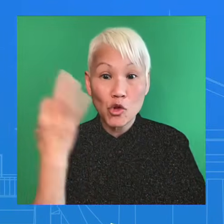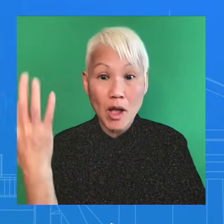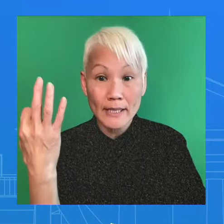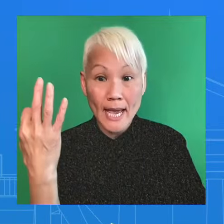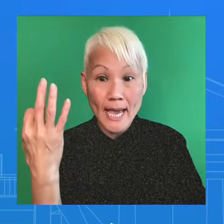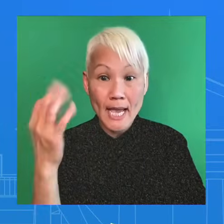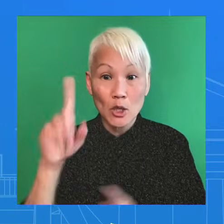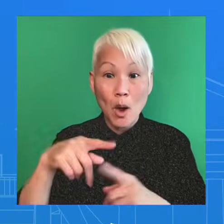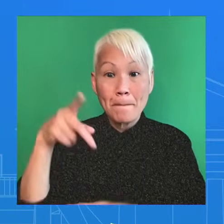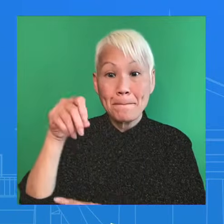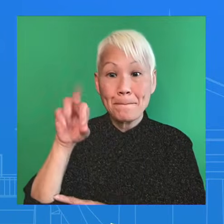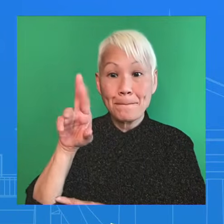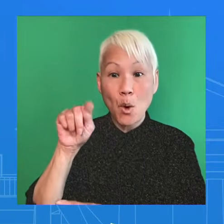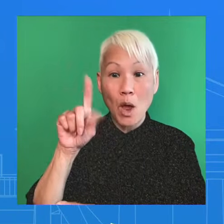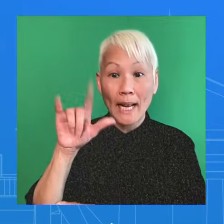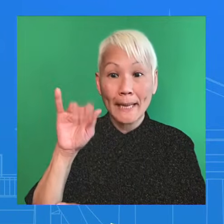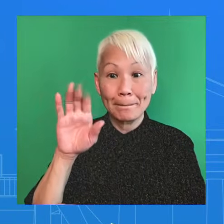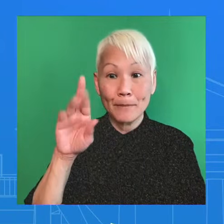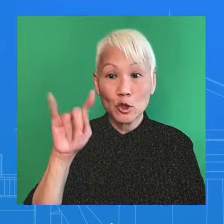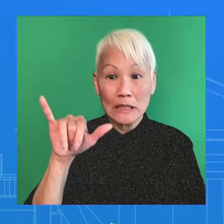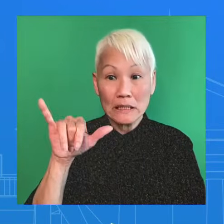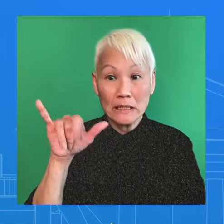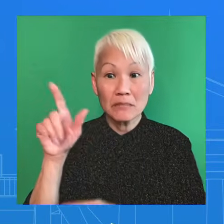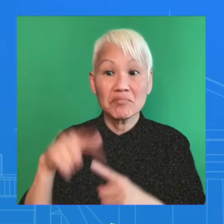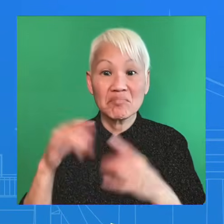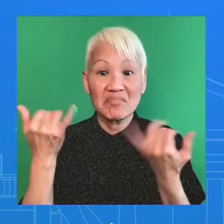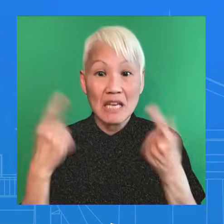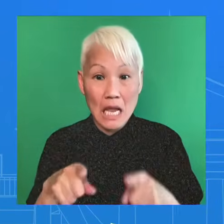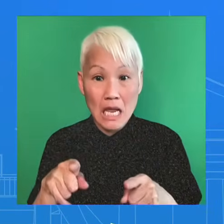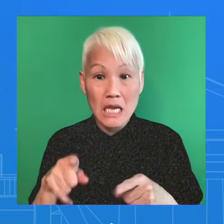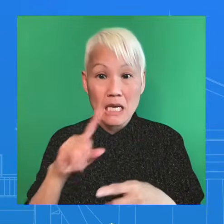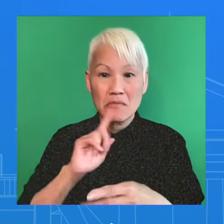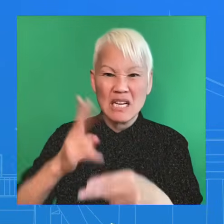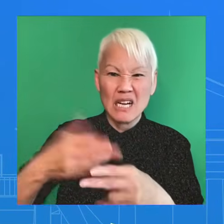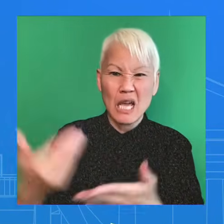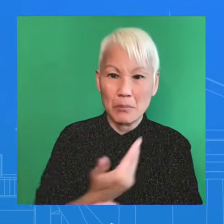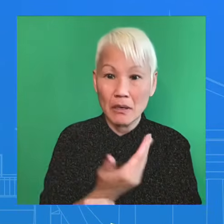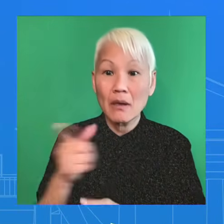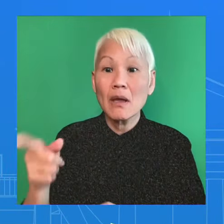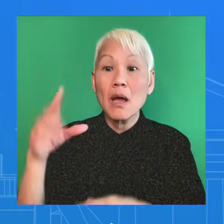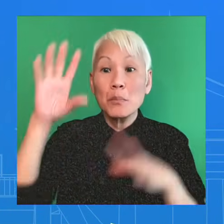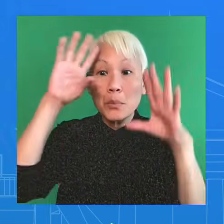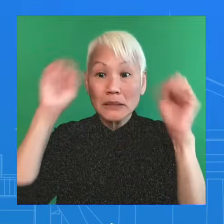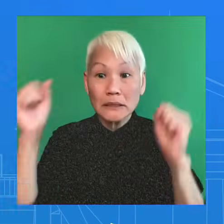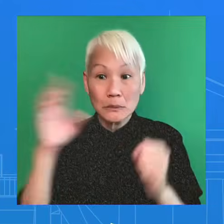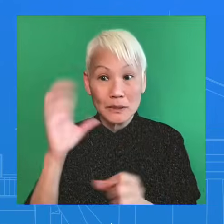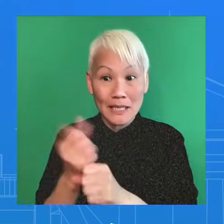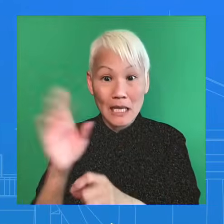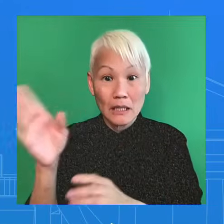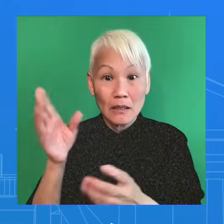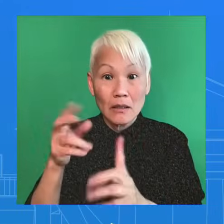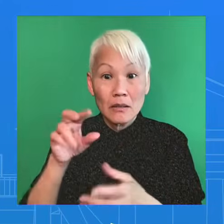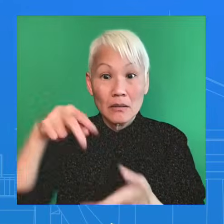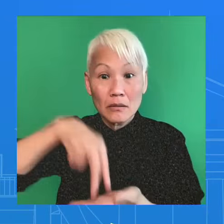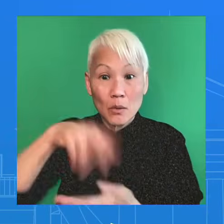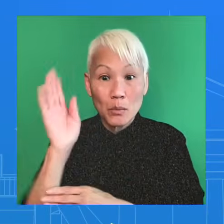the whole debate over being woke? Or will his remarks just be a tribute to troops? Ms. Jean-Pierre: So, as you know,